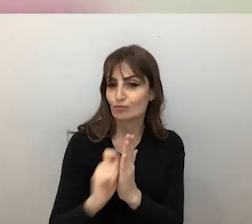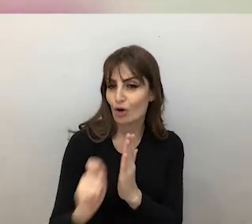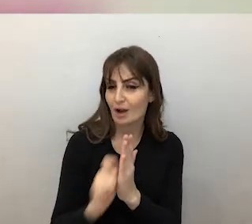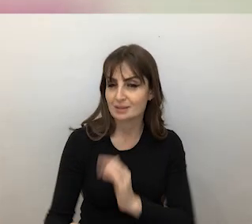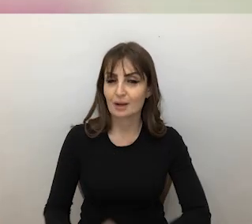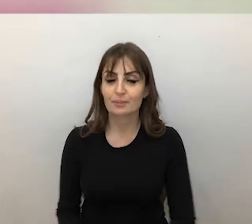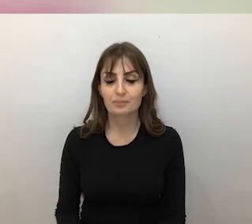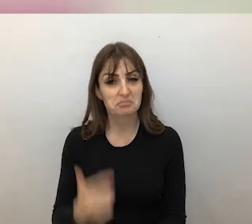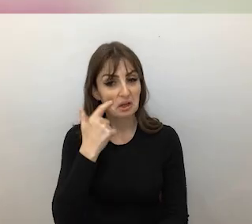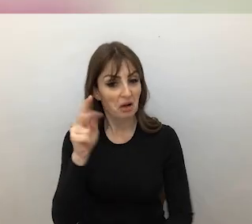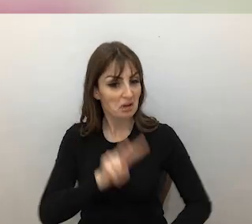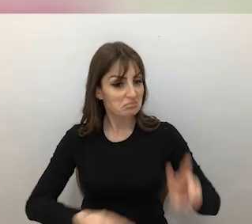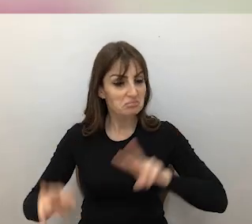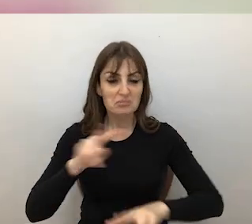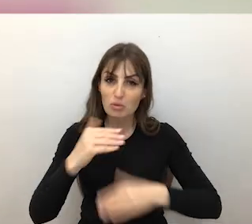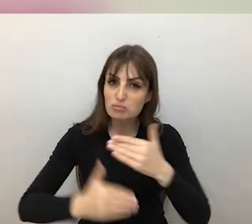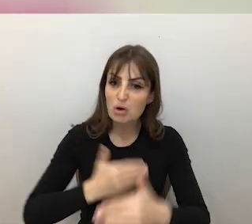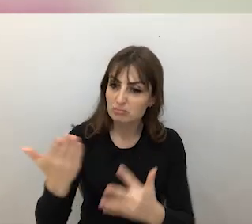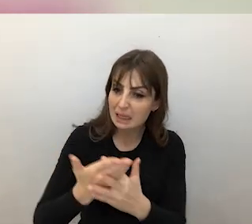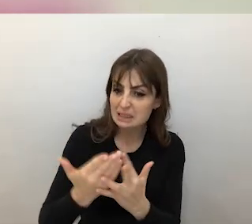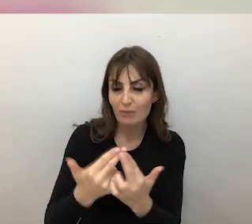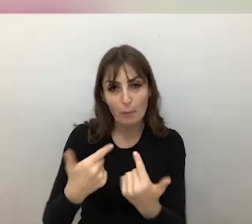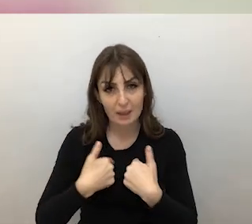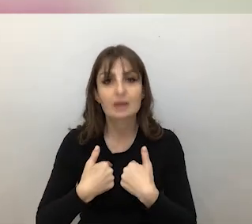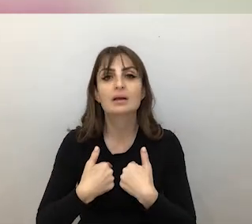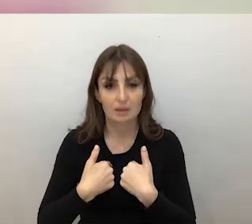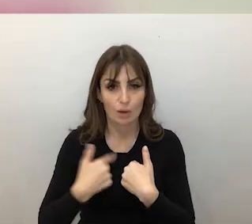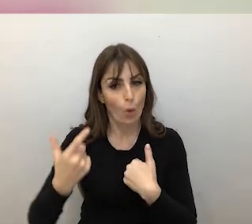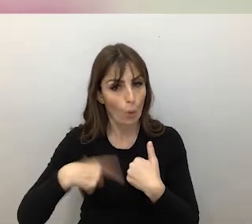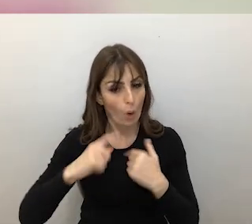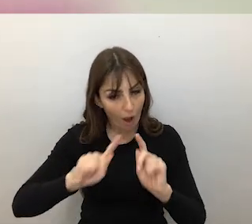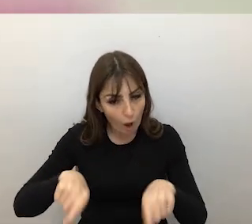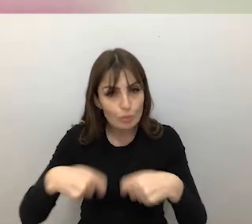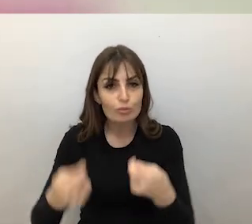found the assessment process accessible to me because we were provided with a scoring guide.